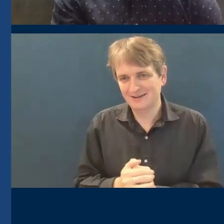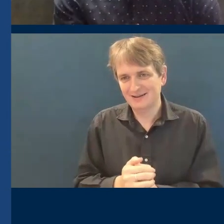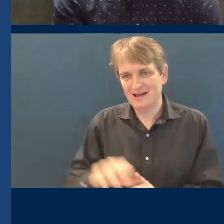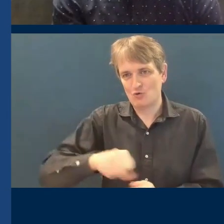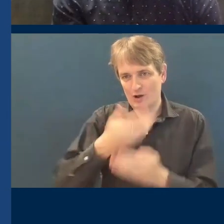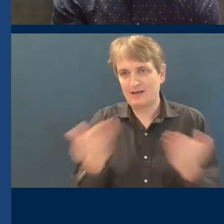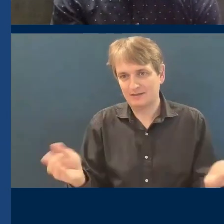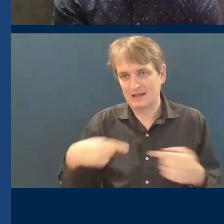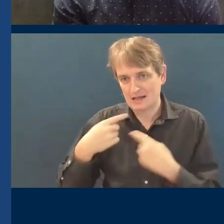Dr. Christian Vogler: Great.